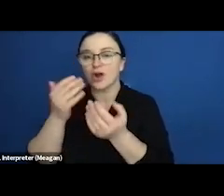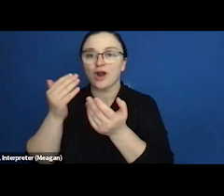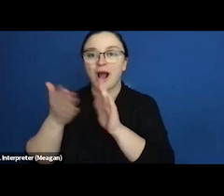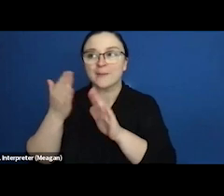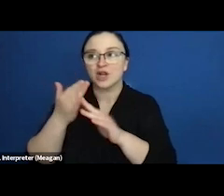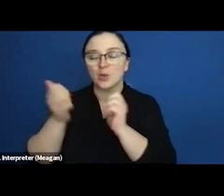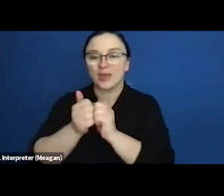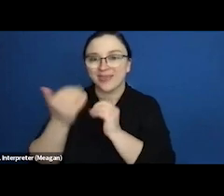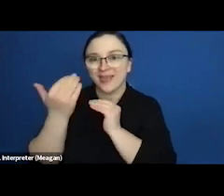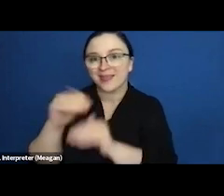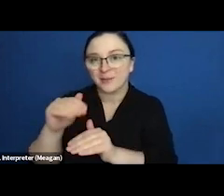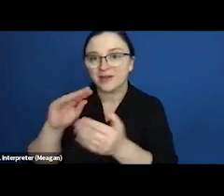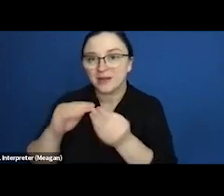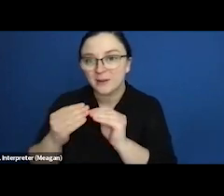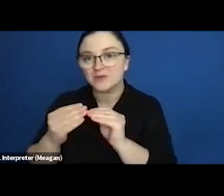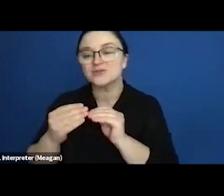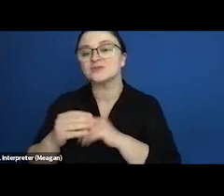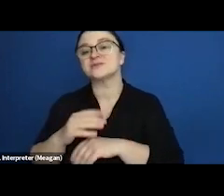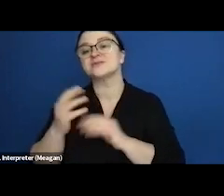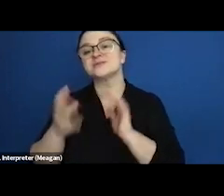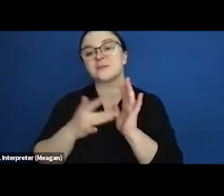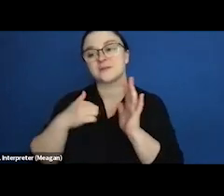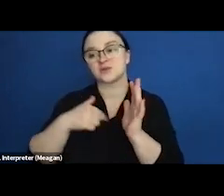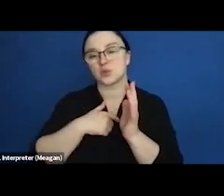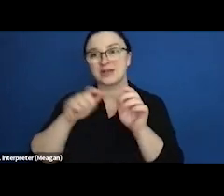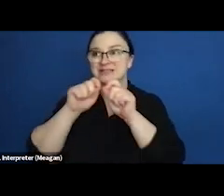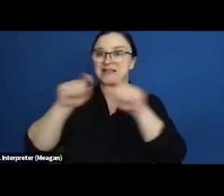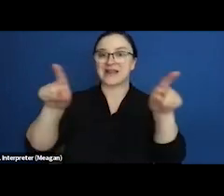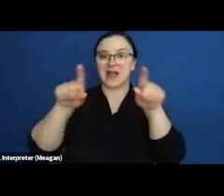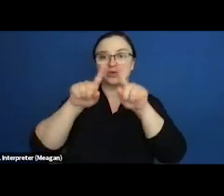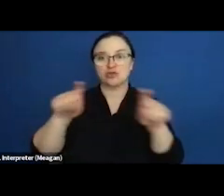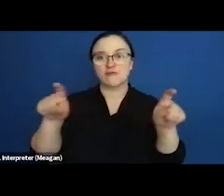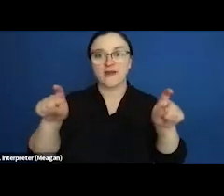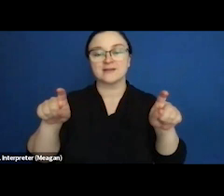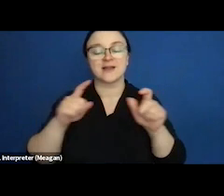sometimes we do surveys, we do feedback, and it's a one-and-done process.